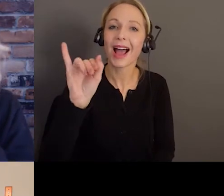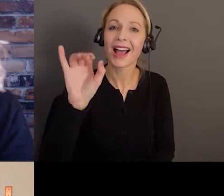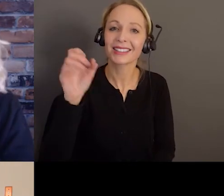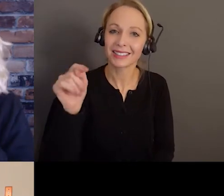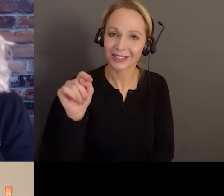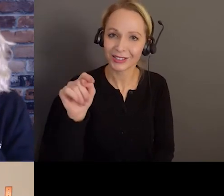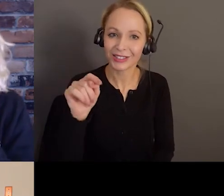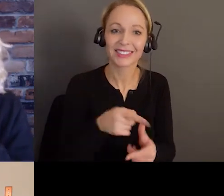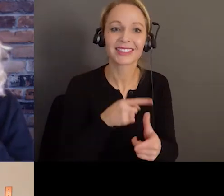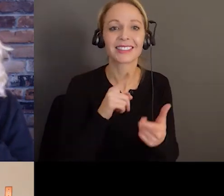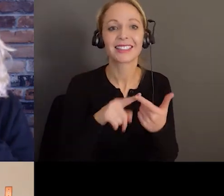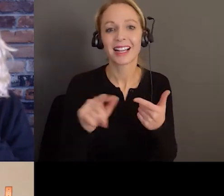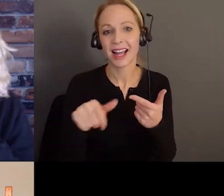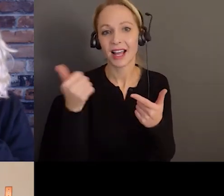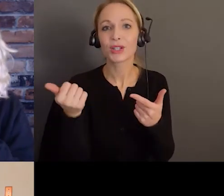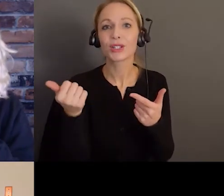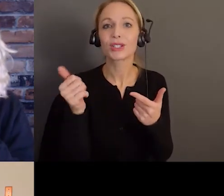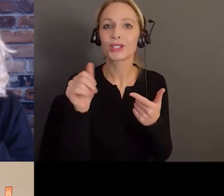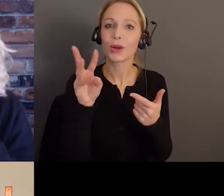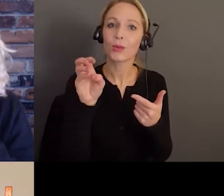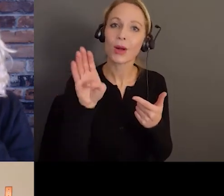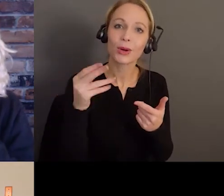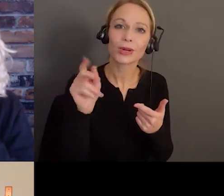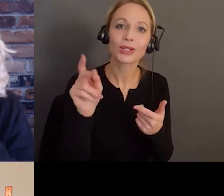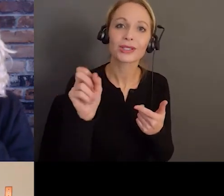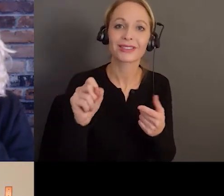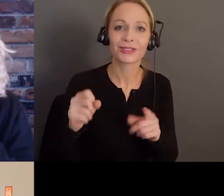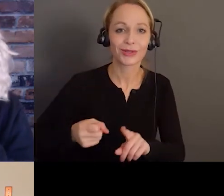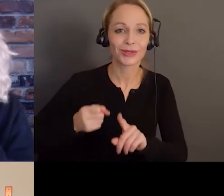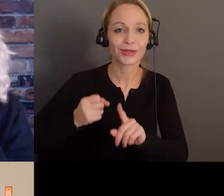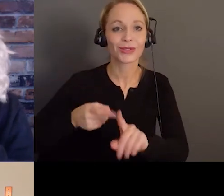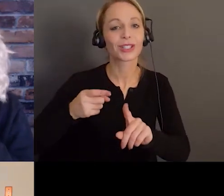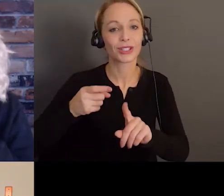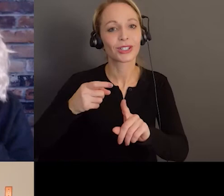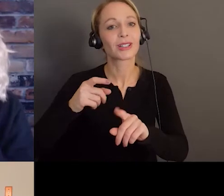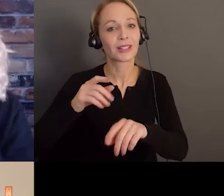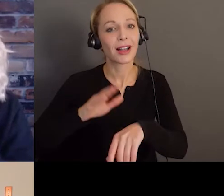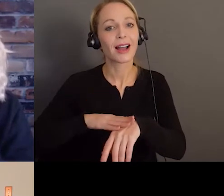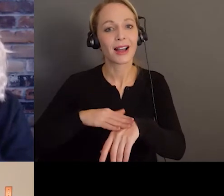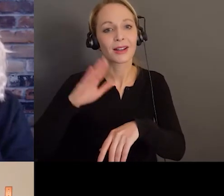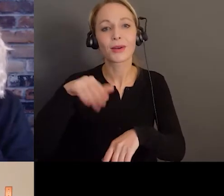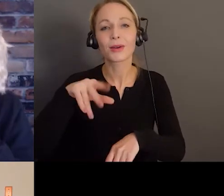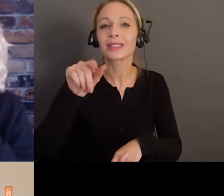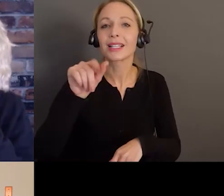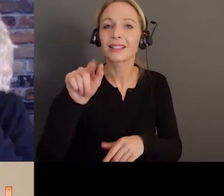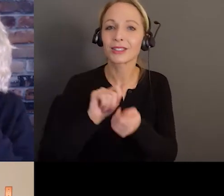EXTENSION, OTHERS ARE WEBHOOKS TRIGGERED ON DATA CHANGES IN THE CRM.